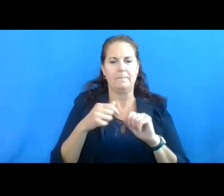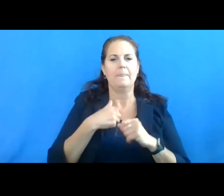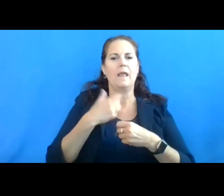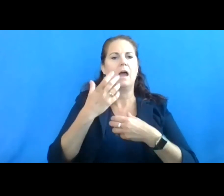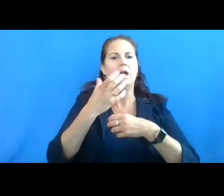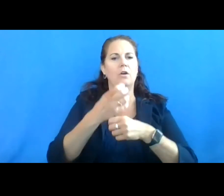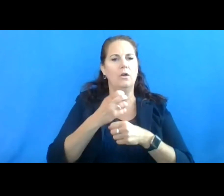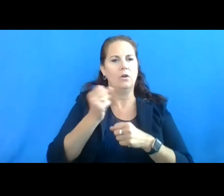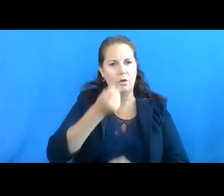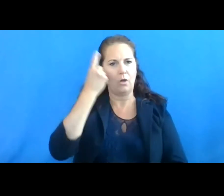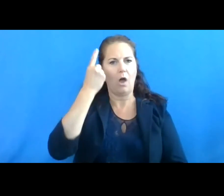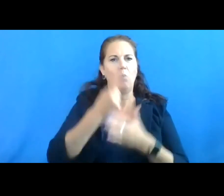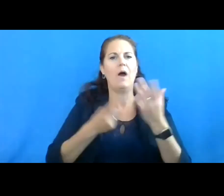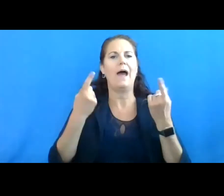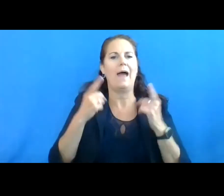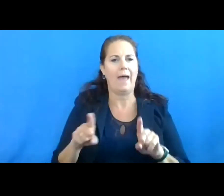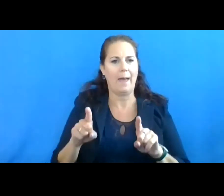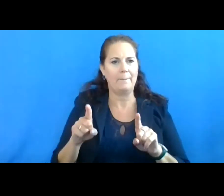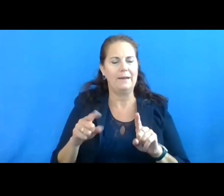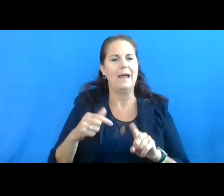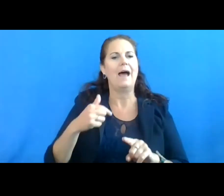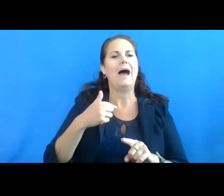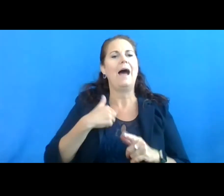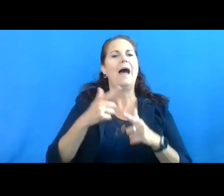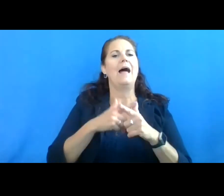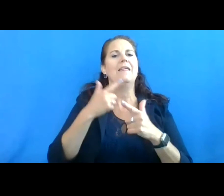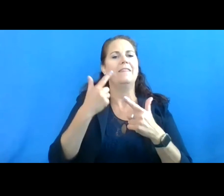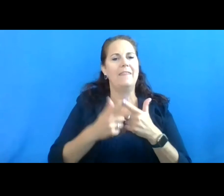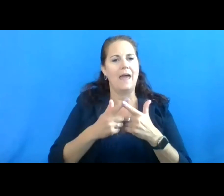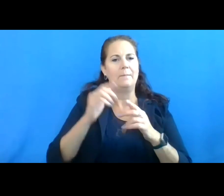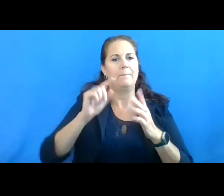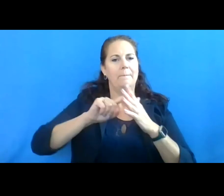What happened was that I started to perceive threat where there was no threat.